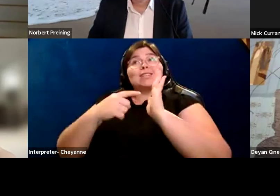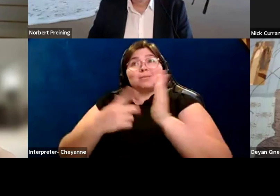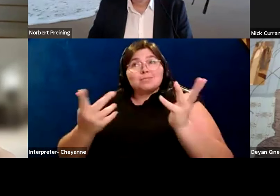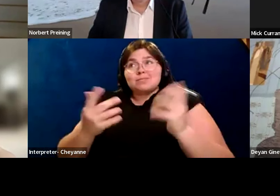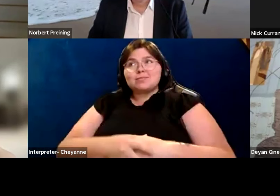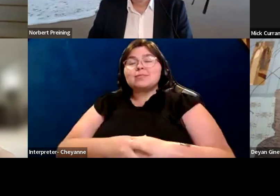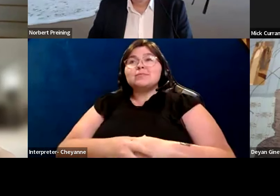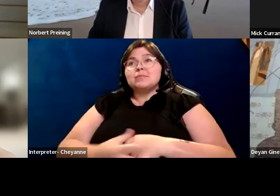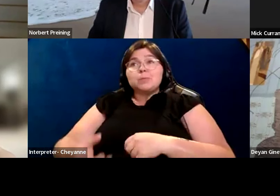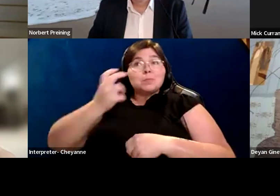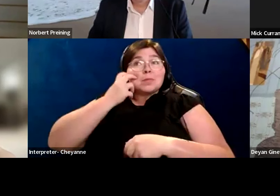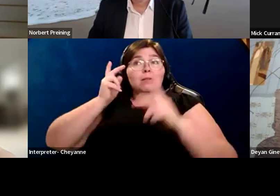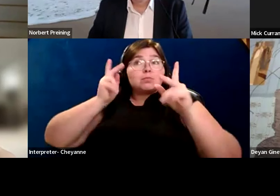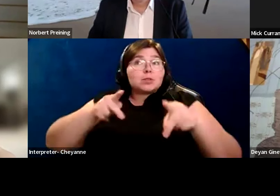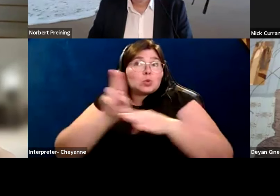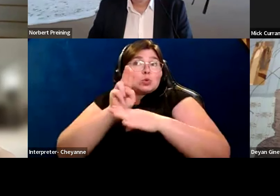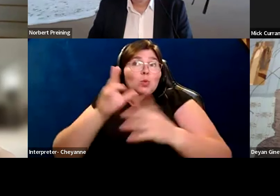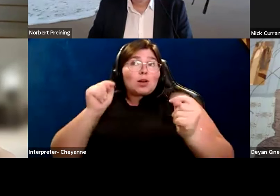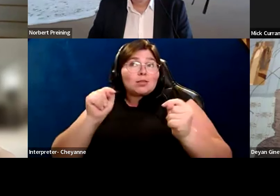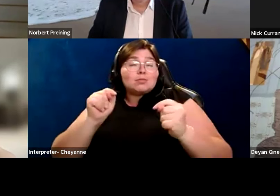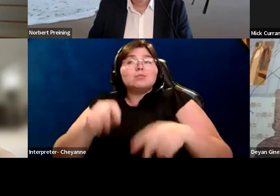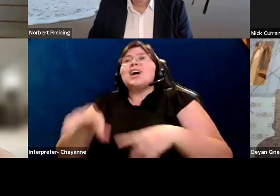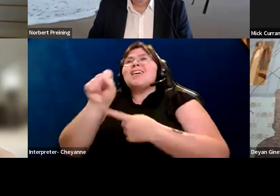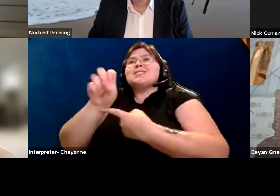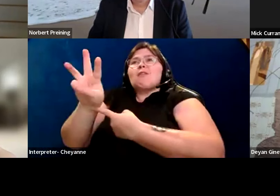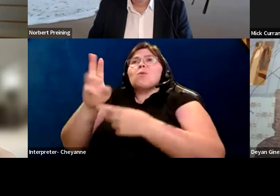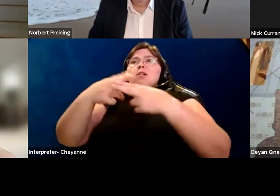use software known as a screen reader on their computer,